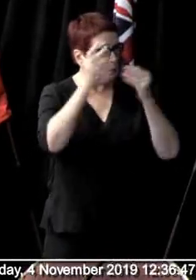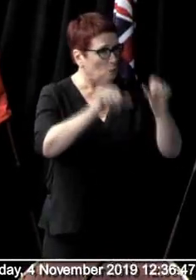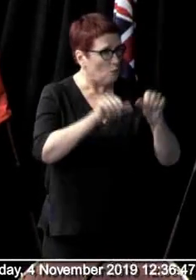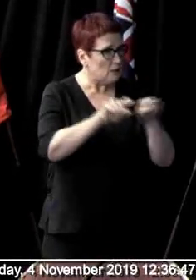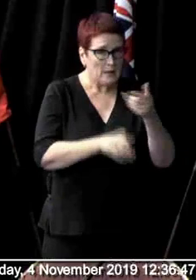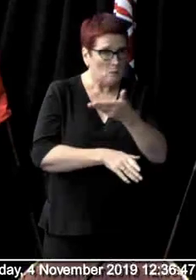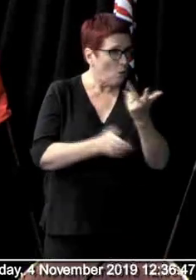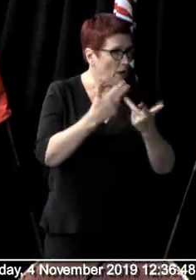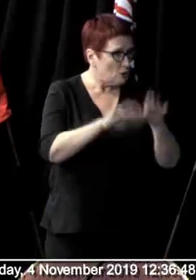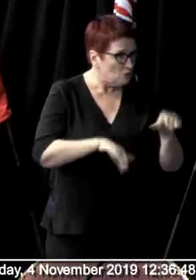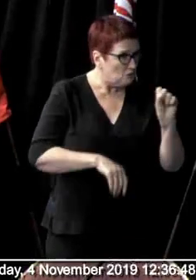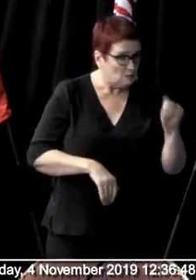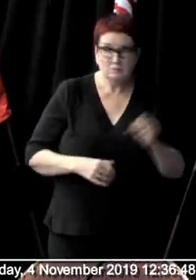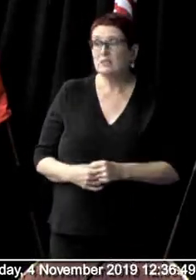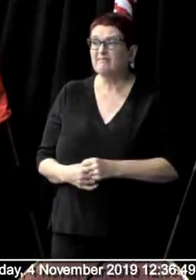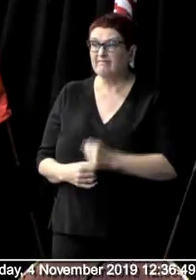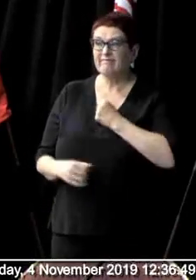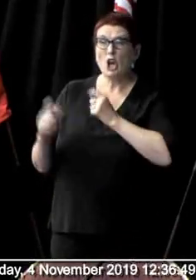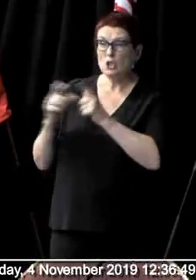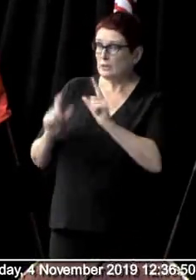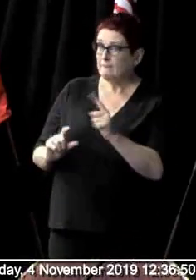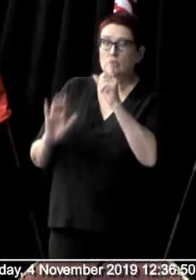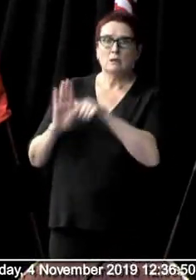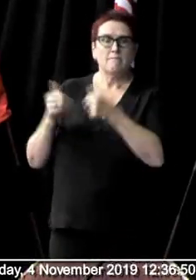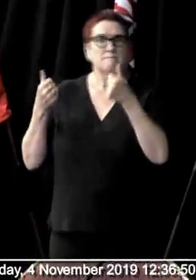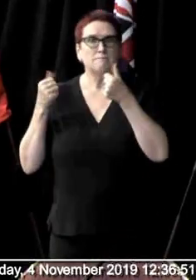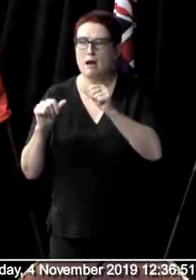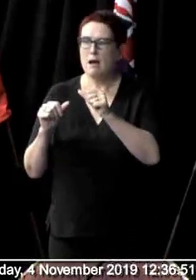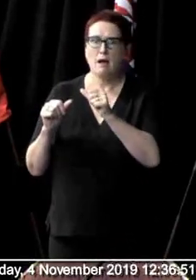[REDACTED] for the first time had access to proper curriculum.